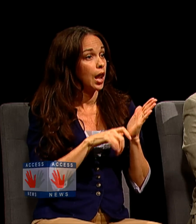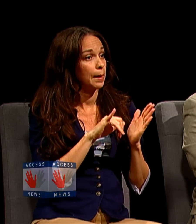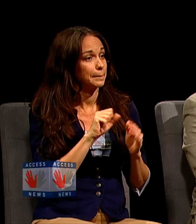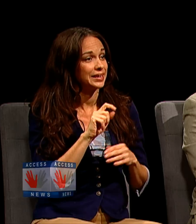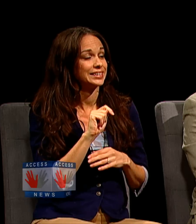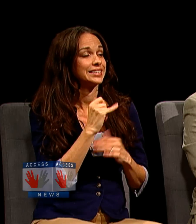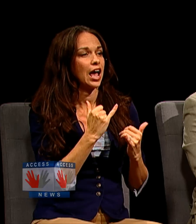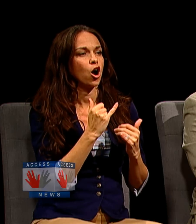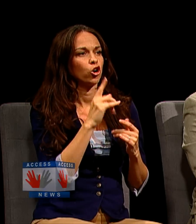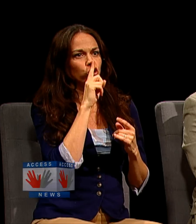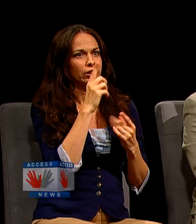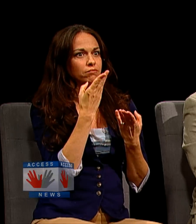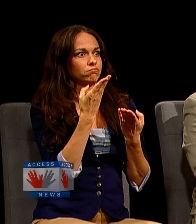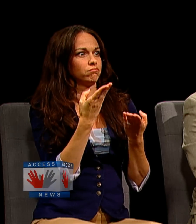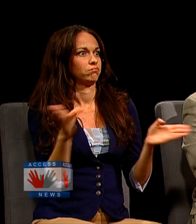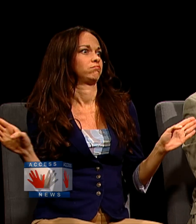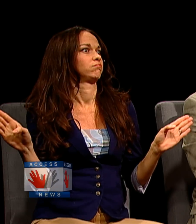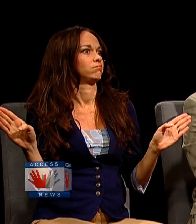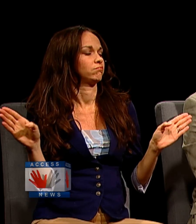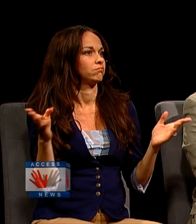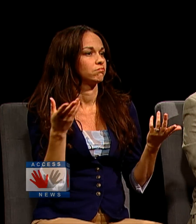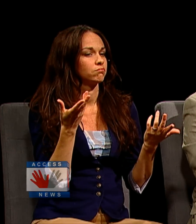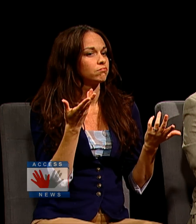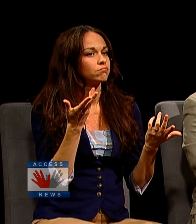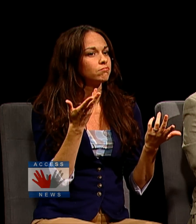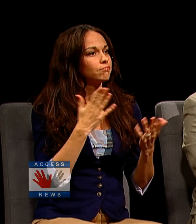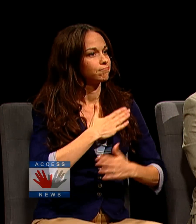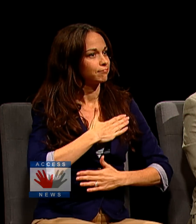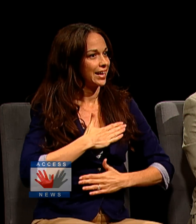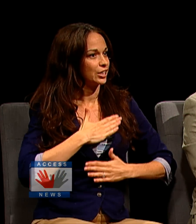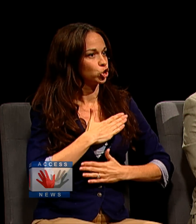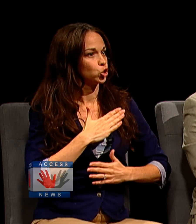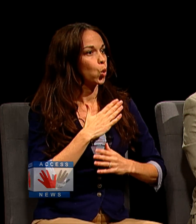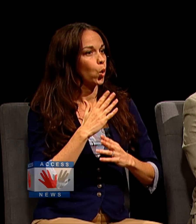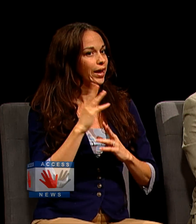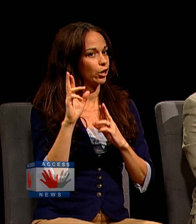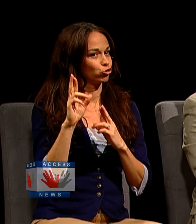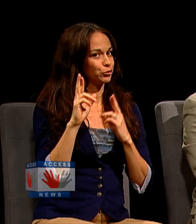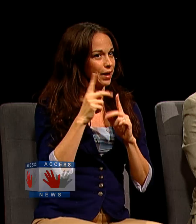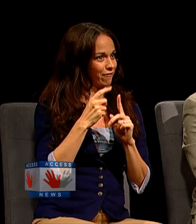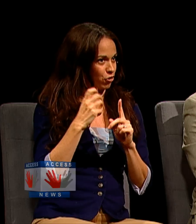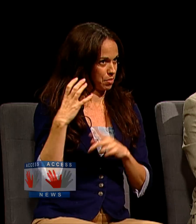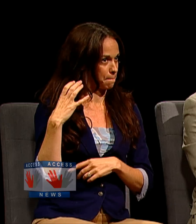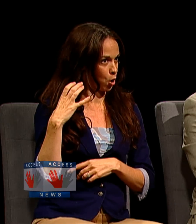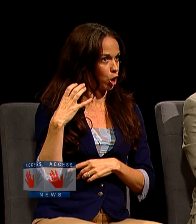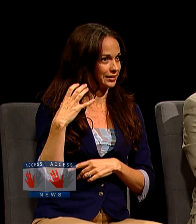I enjoy respect from my bosses. I've been in this business for what about 36 years now